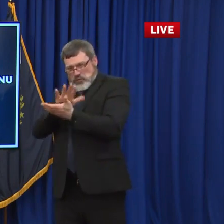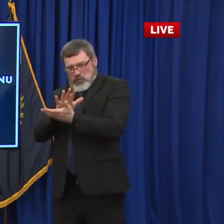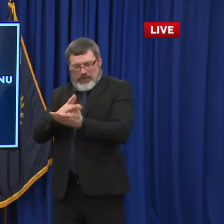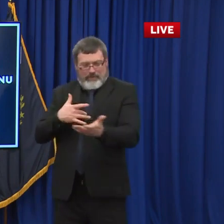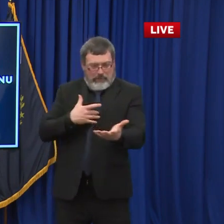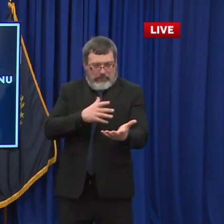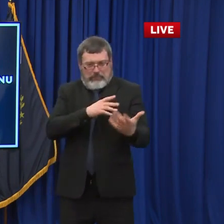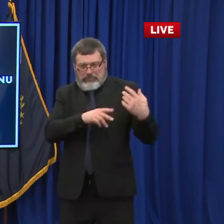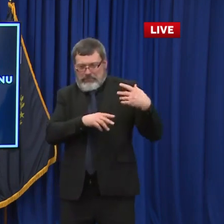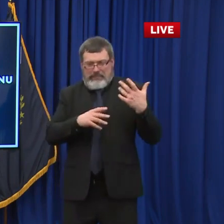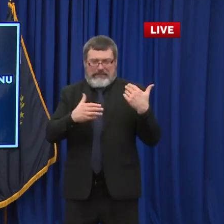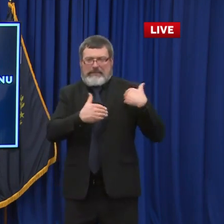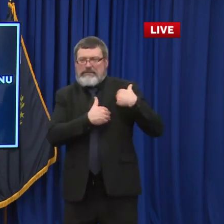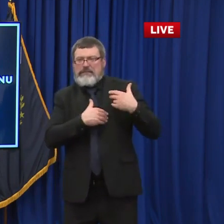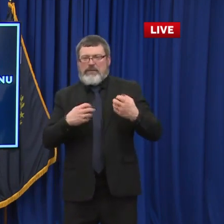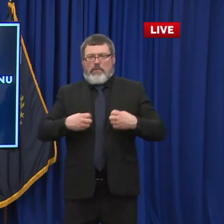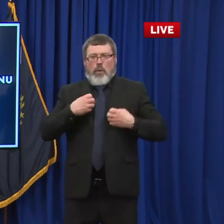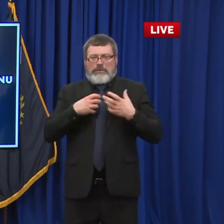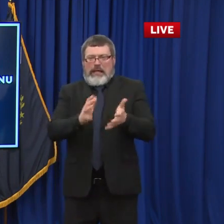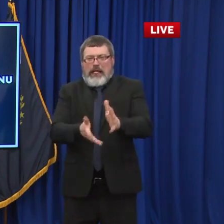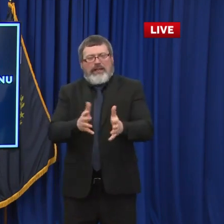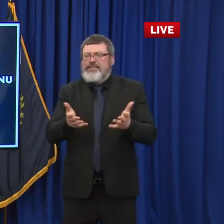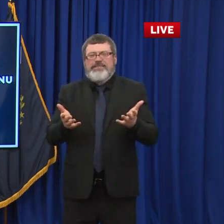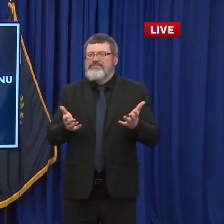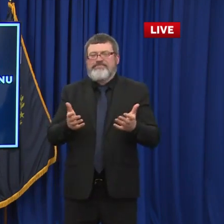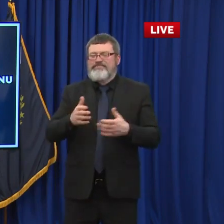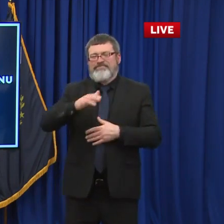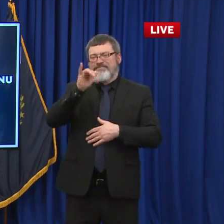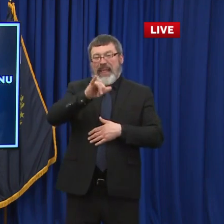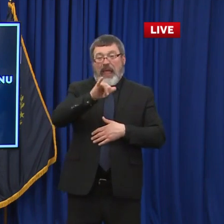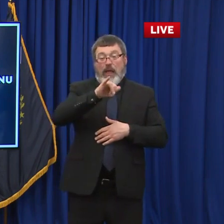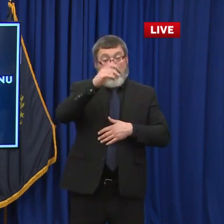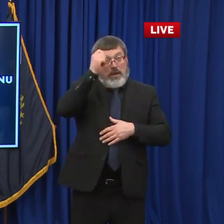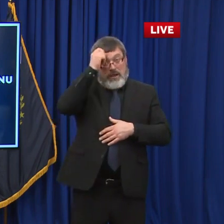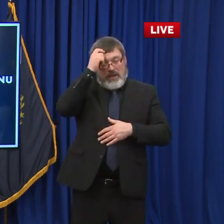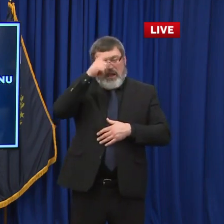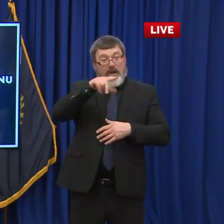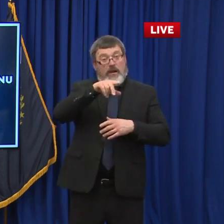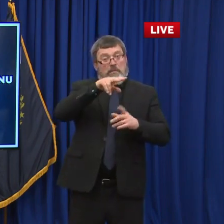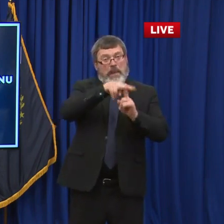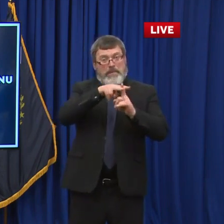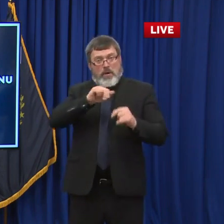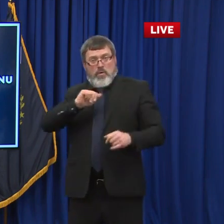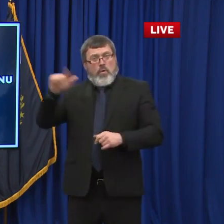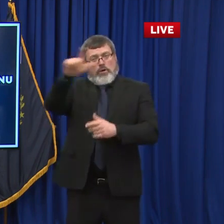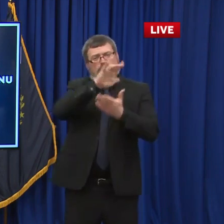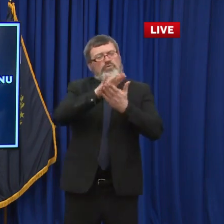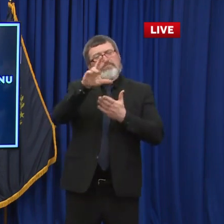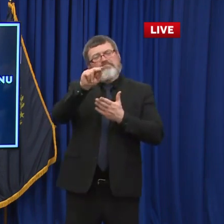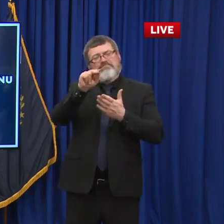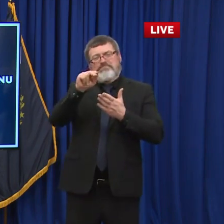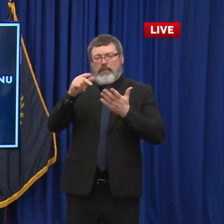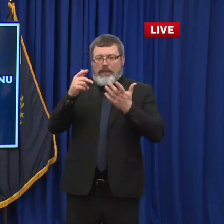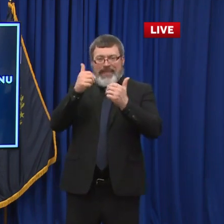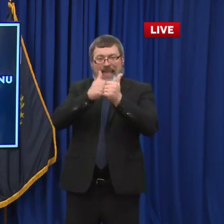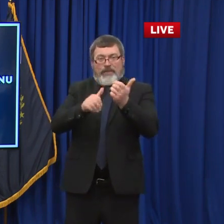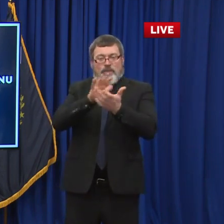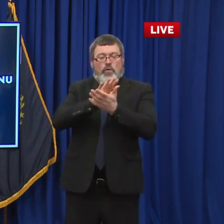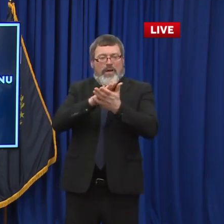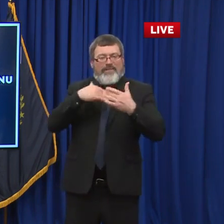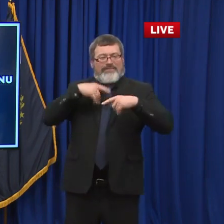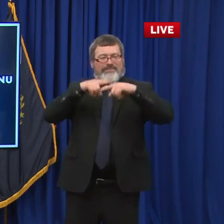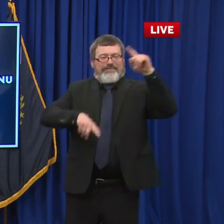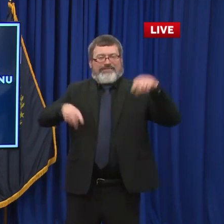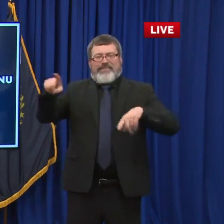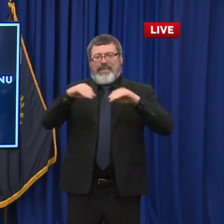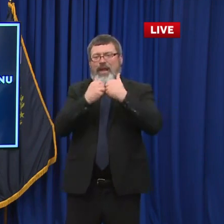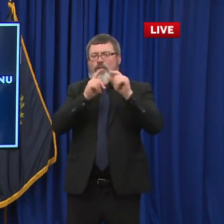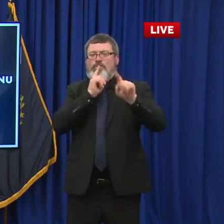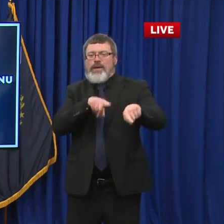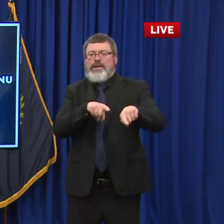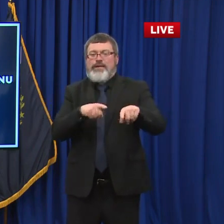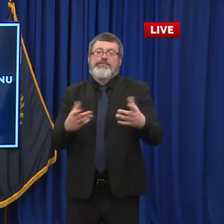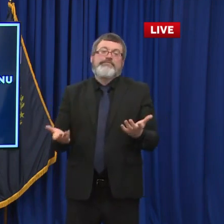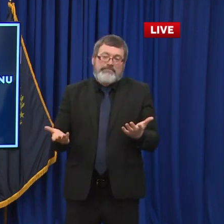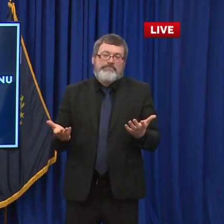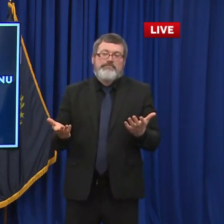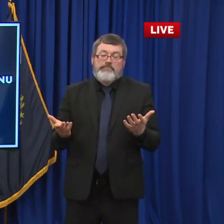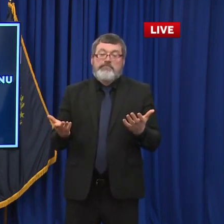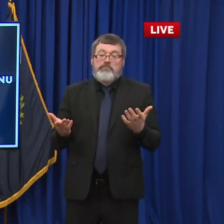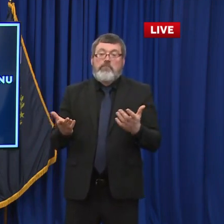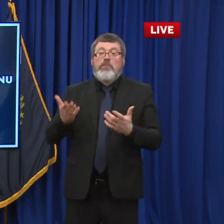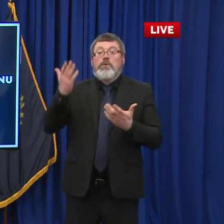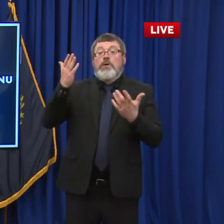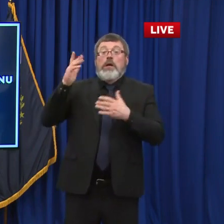IF THERE IS WAYS TO DO THAT IN LARGER SCHOOLS THAT HAVE THE CERTIFICATIONS TO PROVIDE THE TEST, NOT ALL SCHOOLS CAN PROVIDE IT AND NOT ALL NURSES WOULD HAVE THE AUTHORITY TO DO